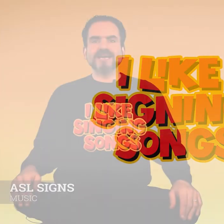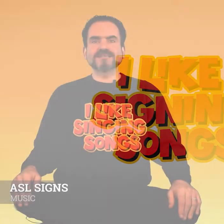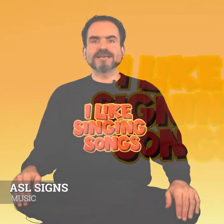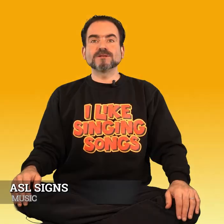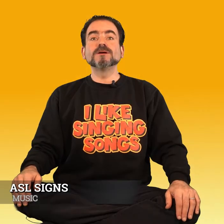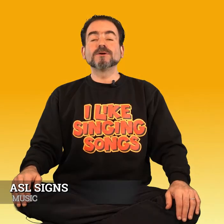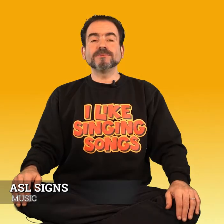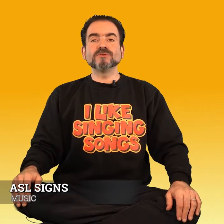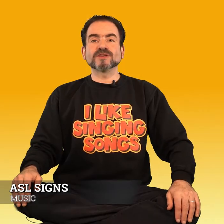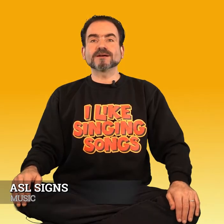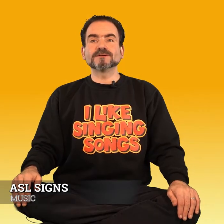ASL music.